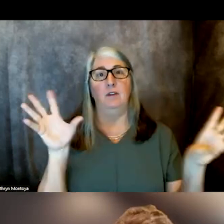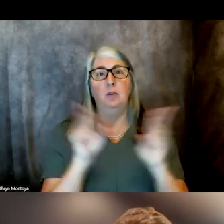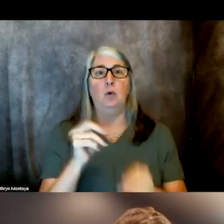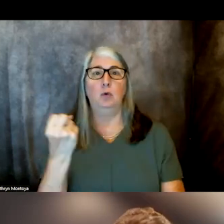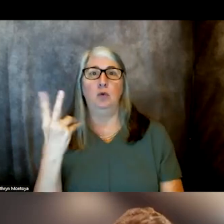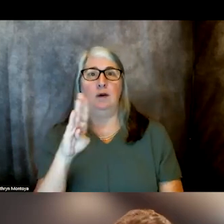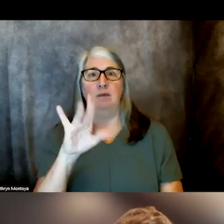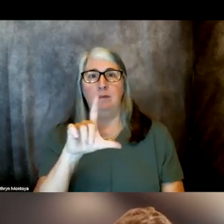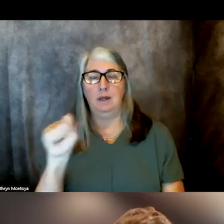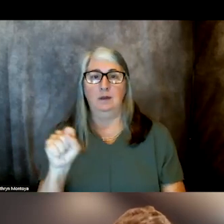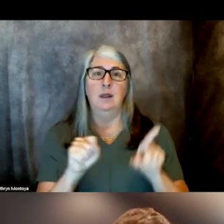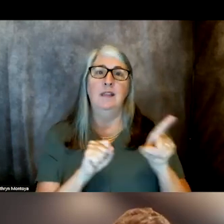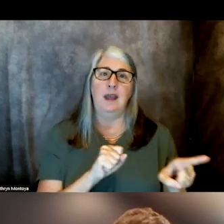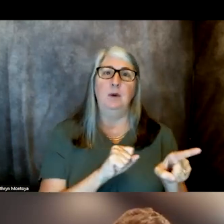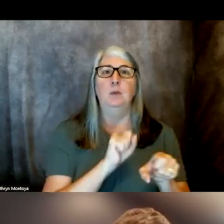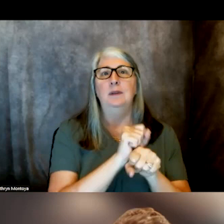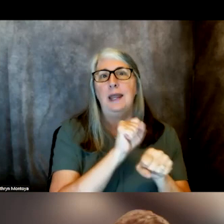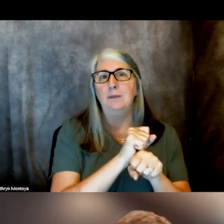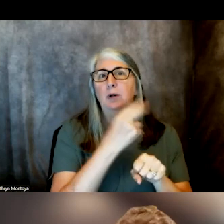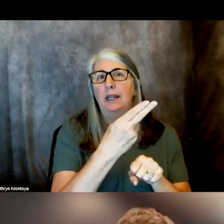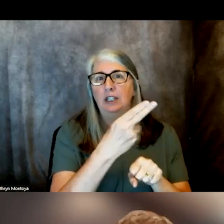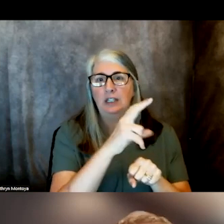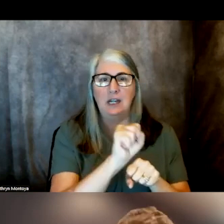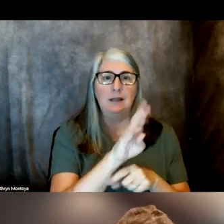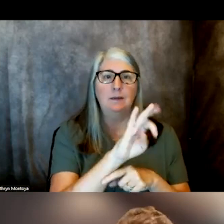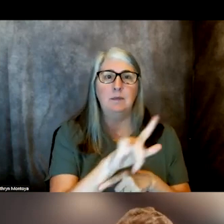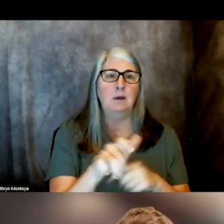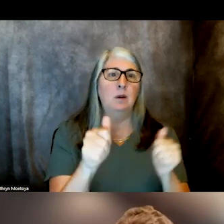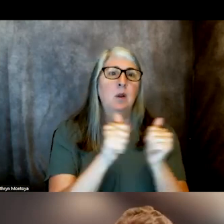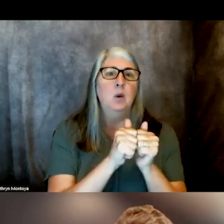IS THE LABOR HHS BILL, WHICH IS THE ONE THAT SAMHSA IS FUNDED